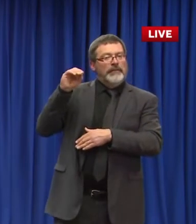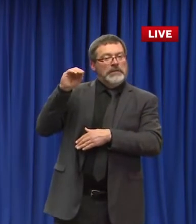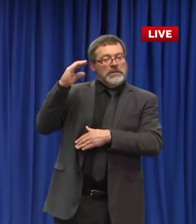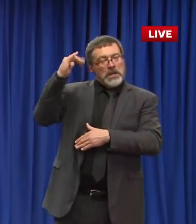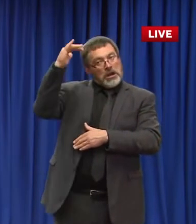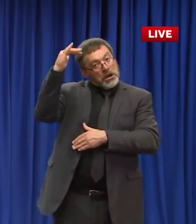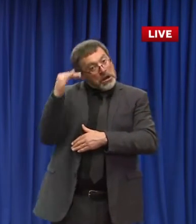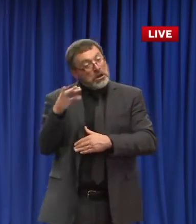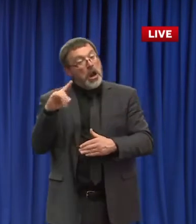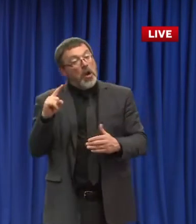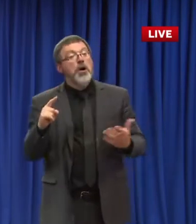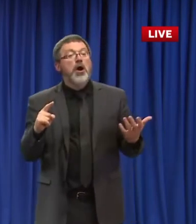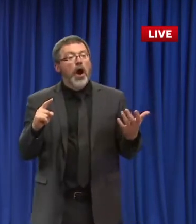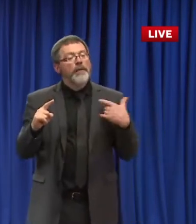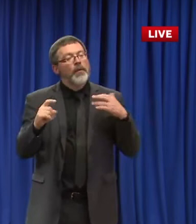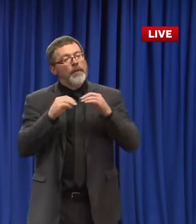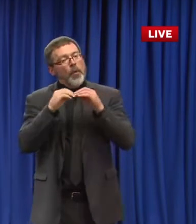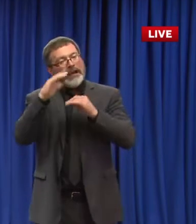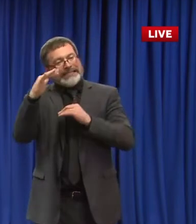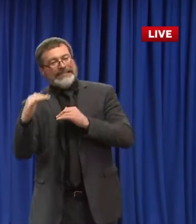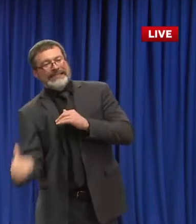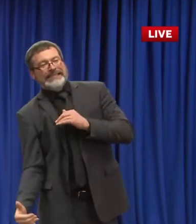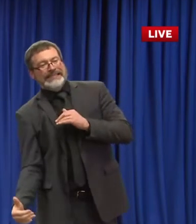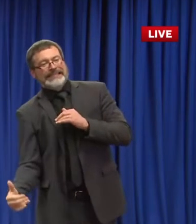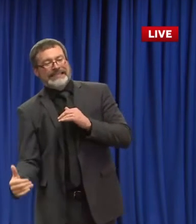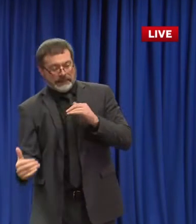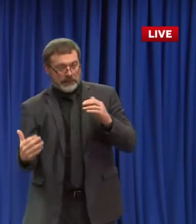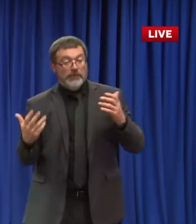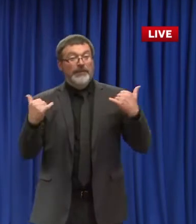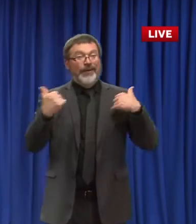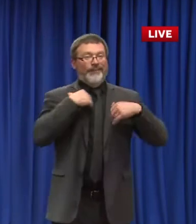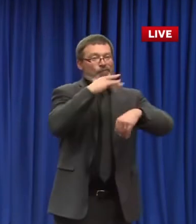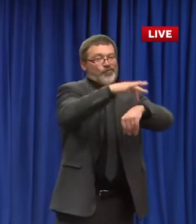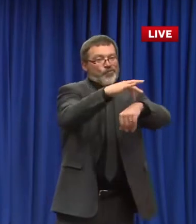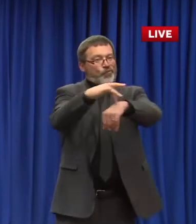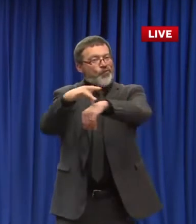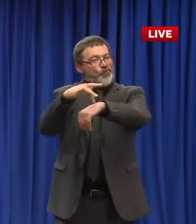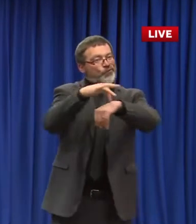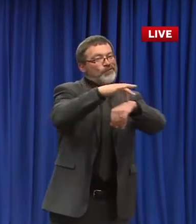WE STILL HAVE A LOT OF ISSUES IN THE STATE IN TERMS OF DEALING WITH COVID, BUT WE HAVE THE TOOLS TO ALLOW US TO DO IT.